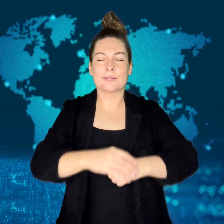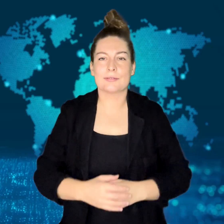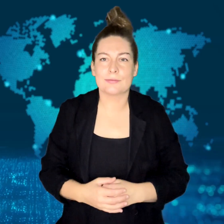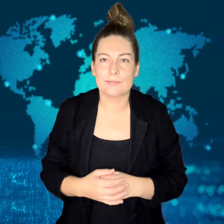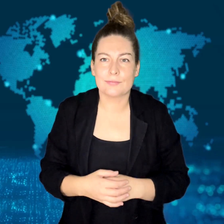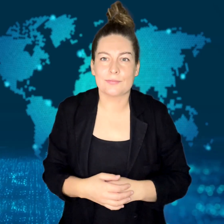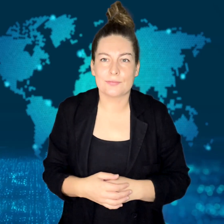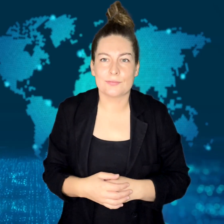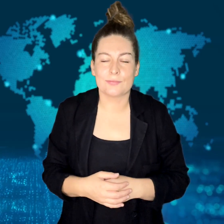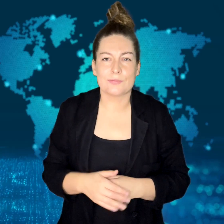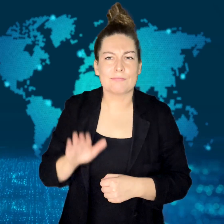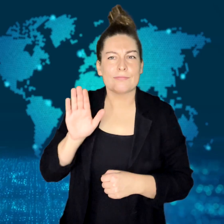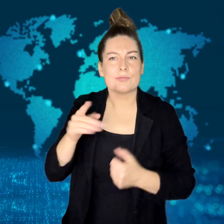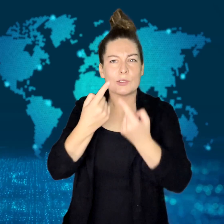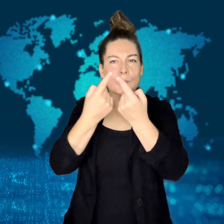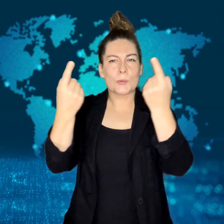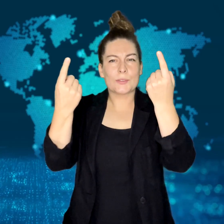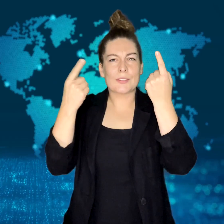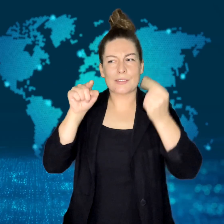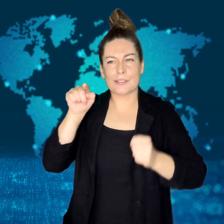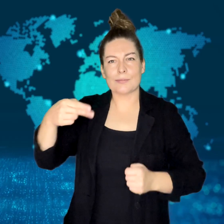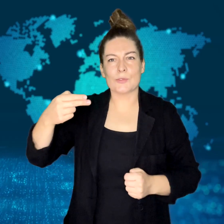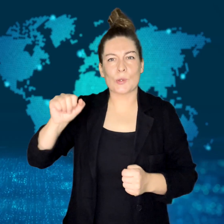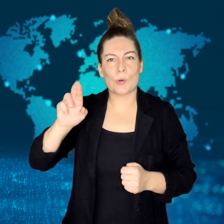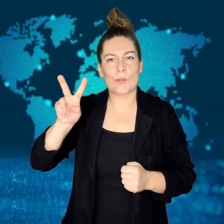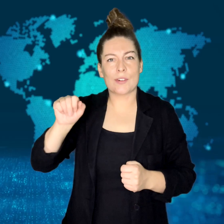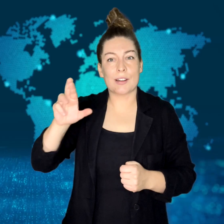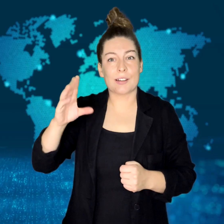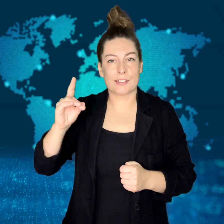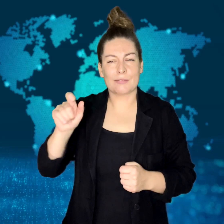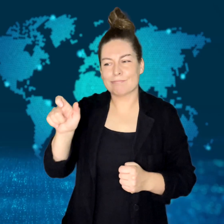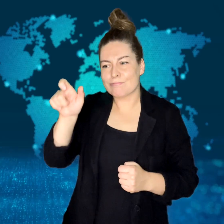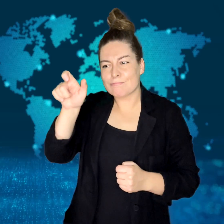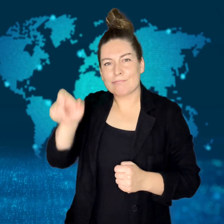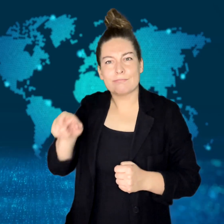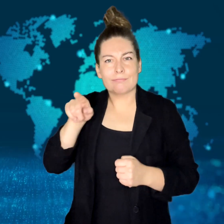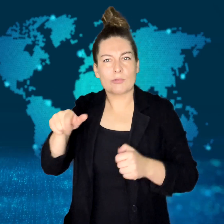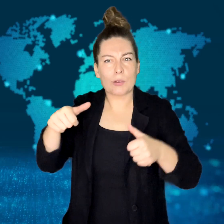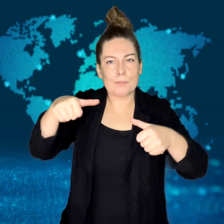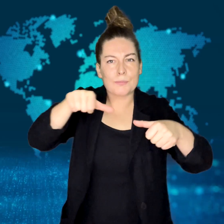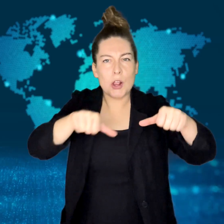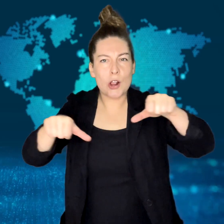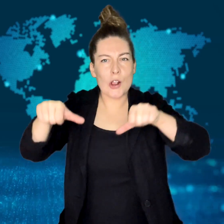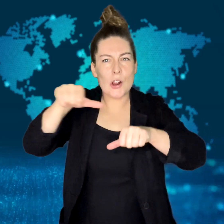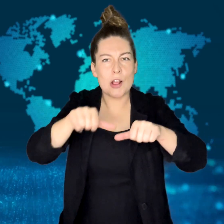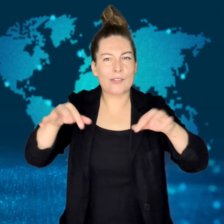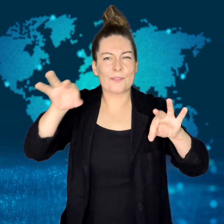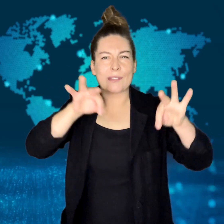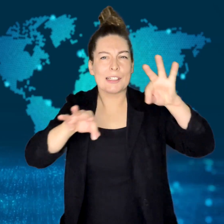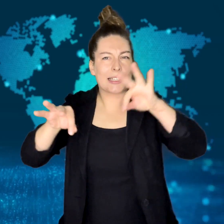biophysicist, Jonah Peter, suggests that the moon, Enceladus,